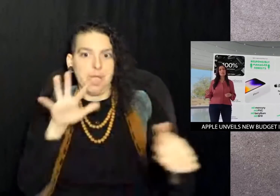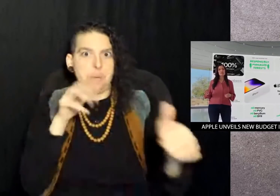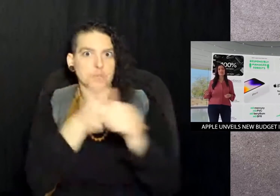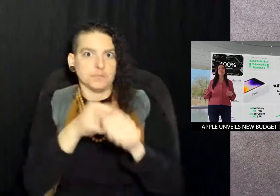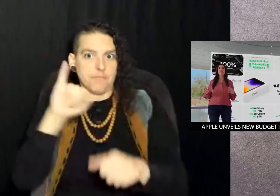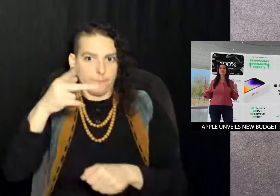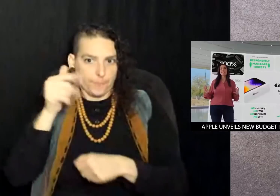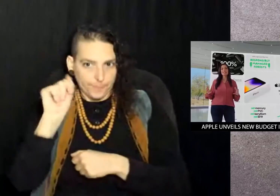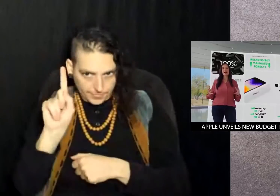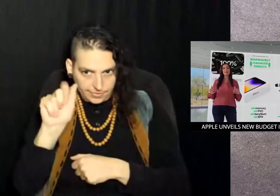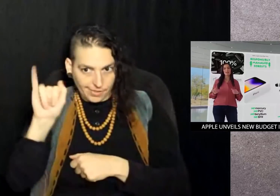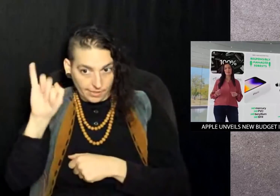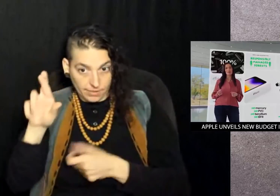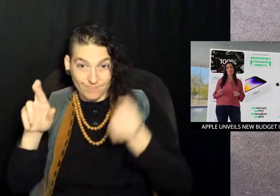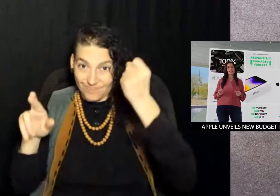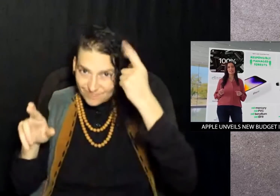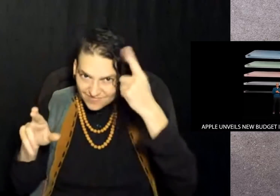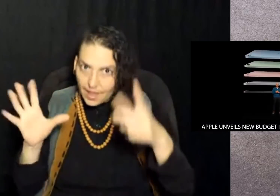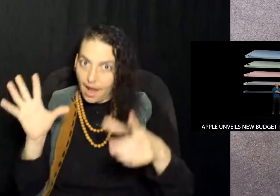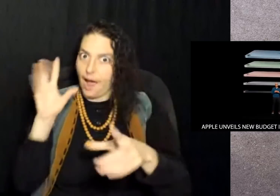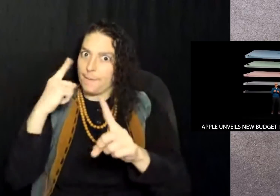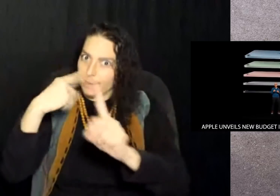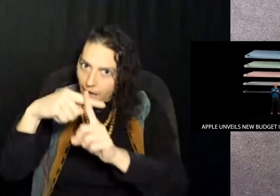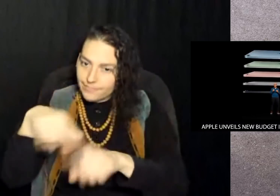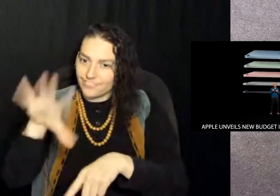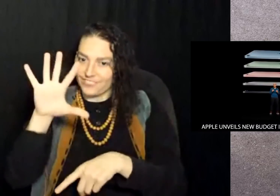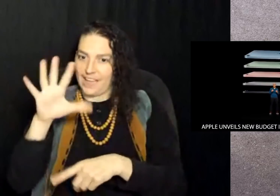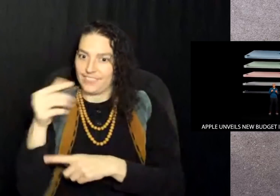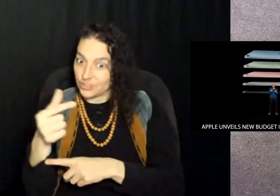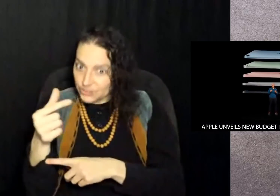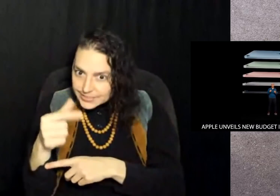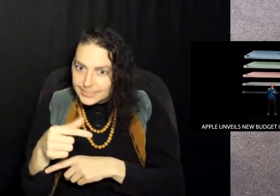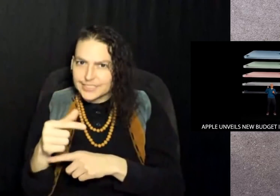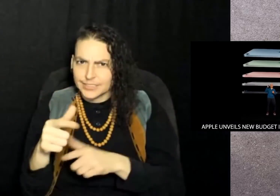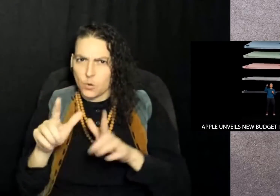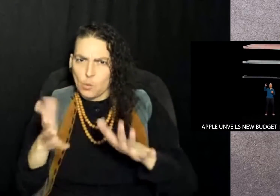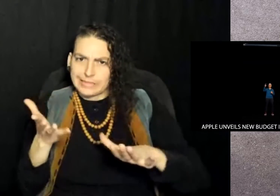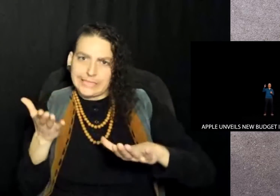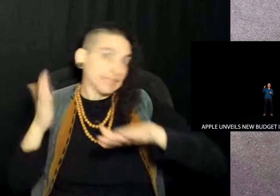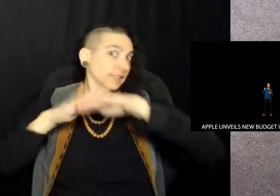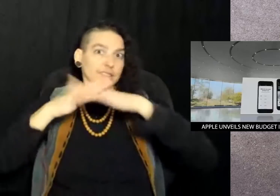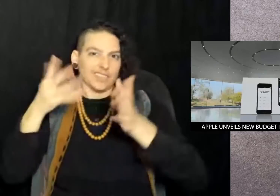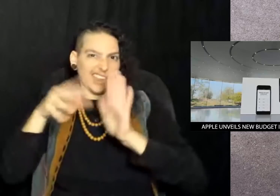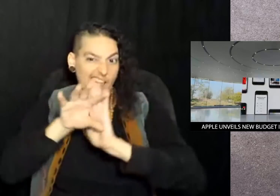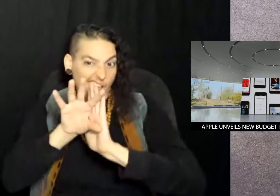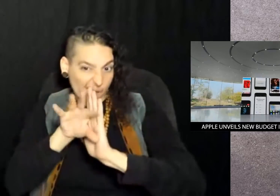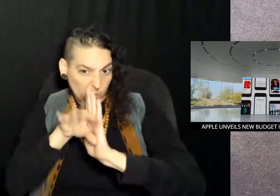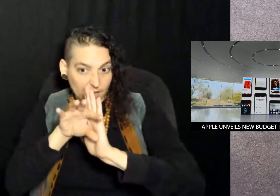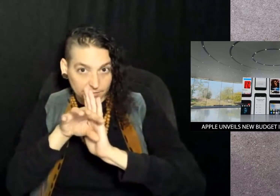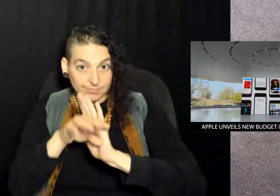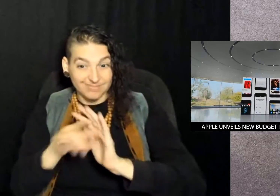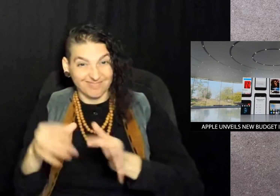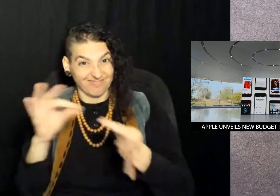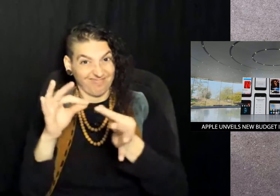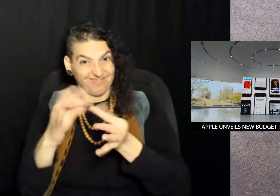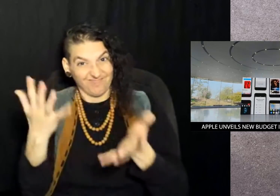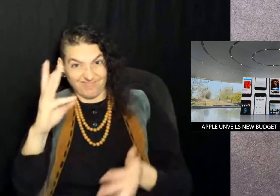in the updated iPad air which has 5G connectivity a revamped camera and cost $600